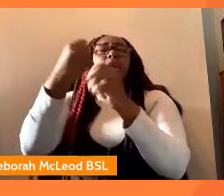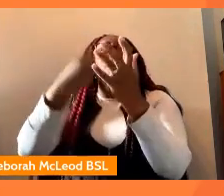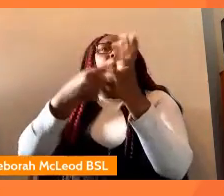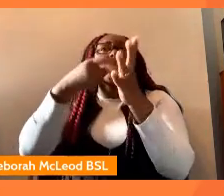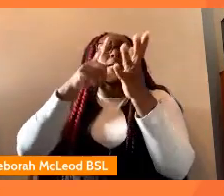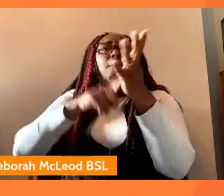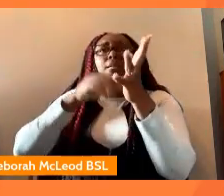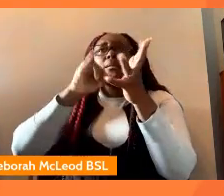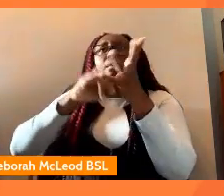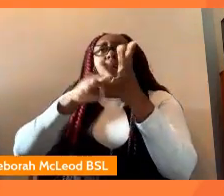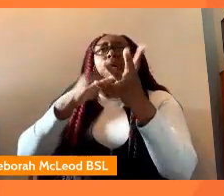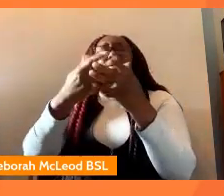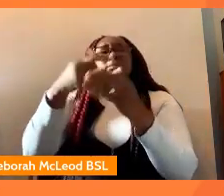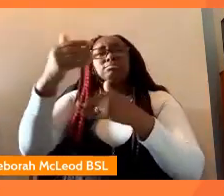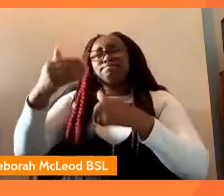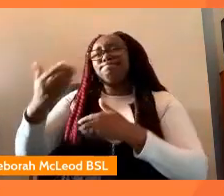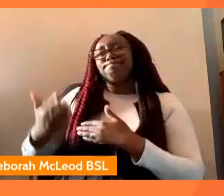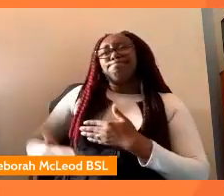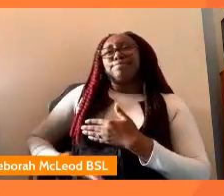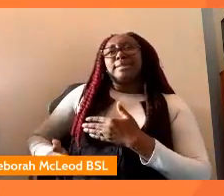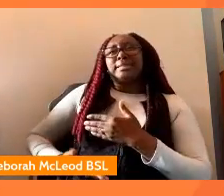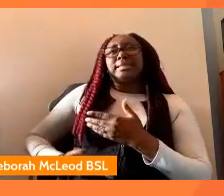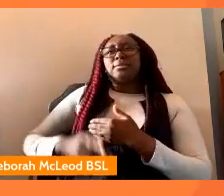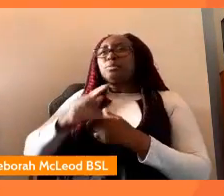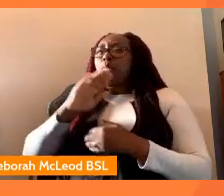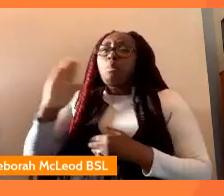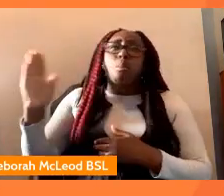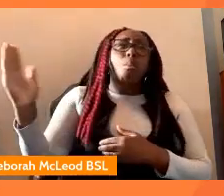So these artists were the keystones really, bringing together the